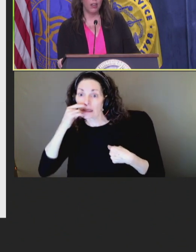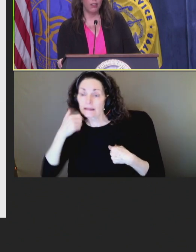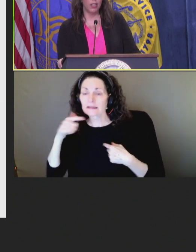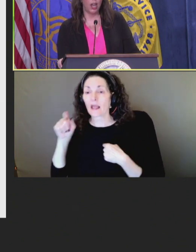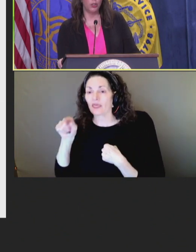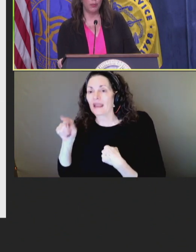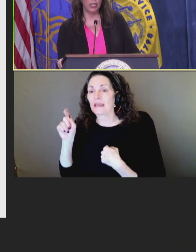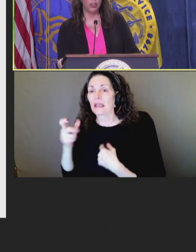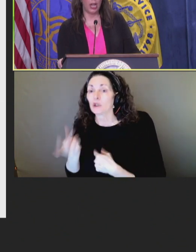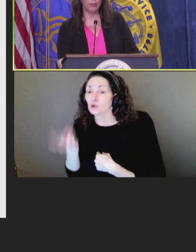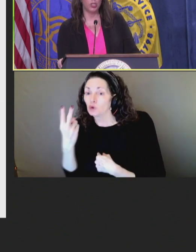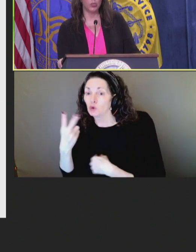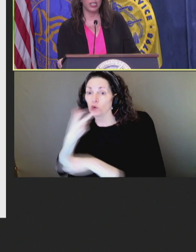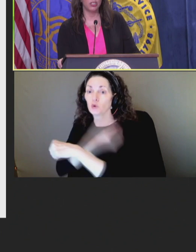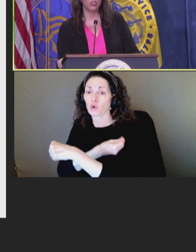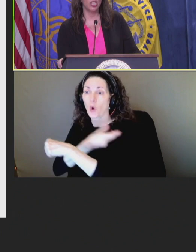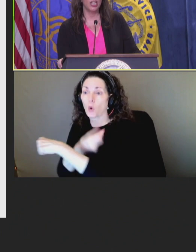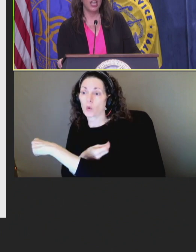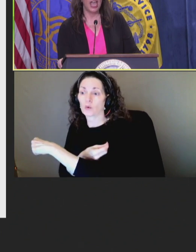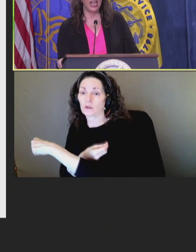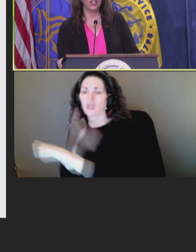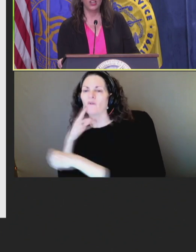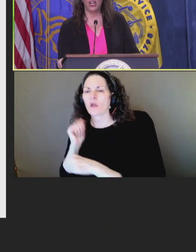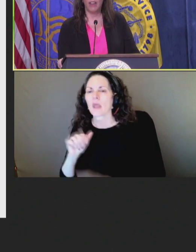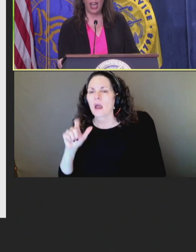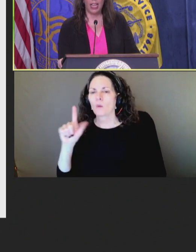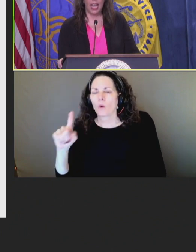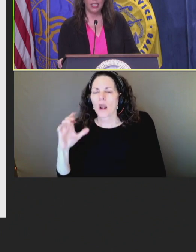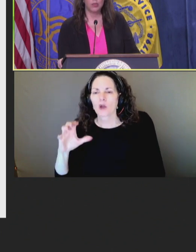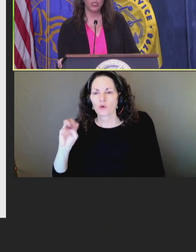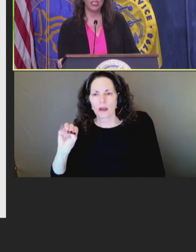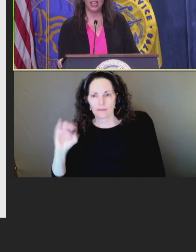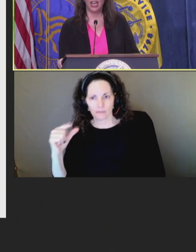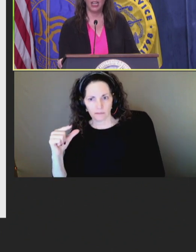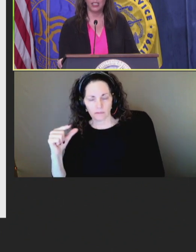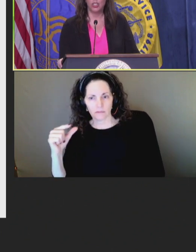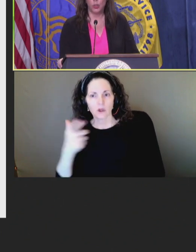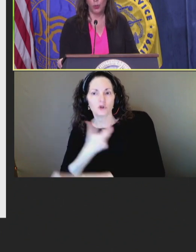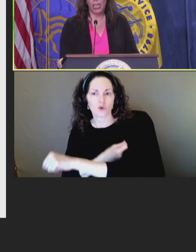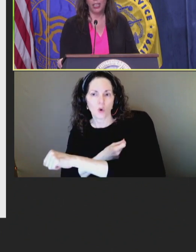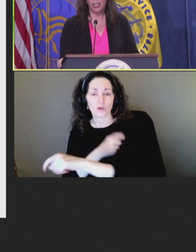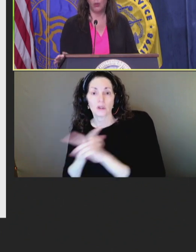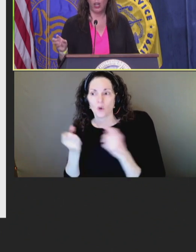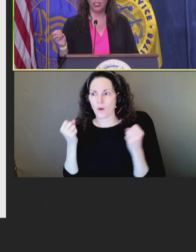the 100-milligram dosage. And a lot of IIS will see that as a duplicate and want to